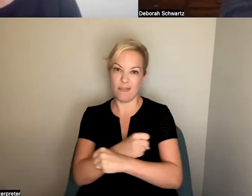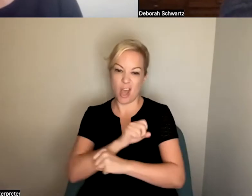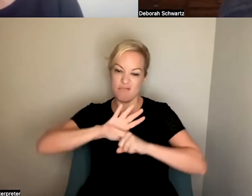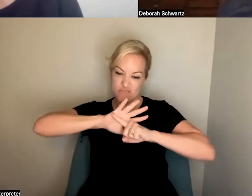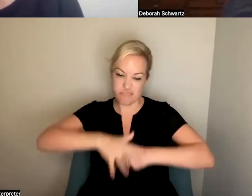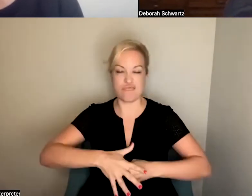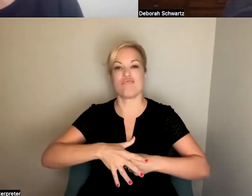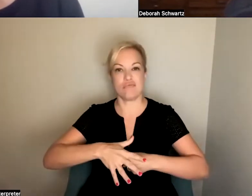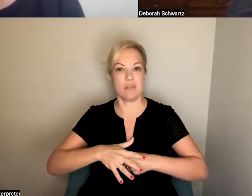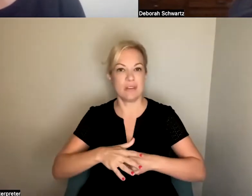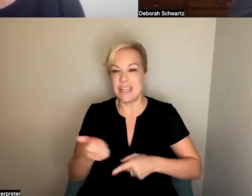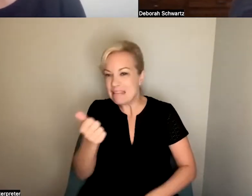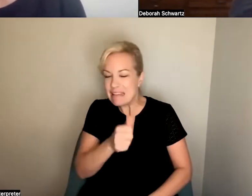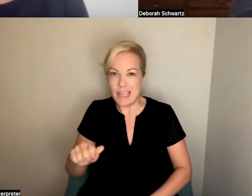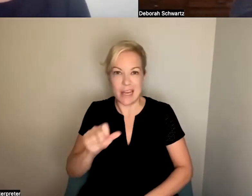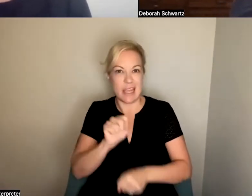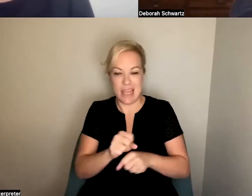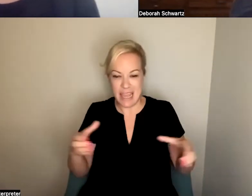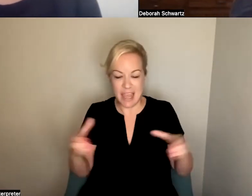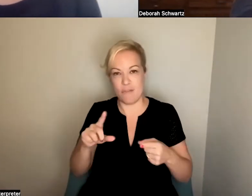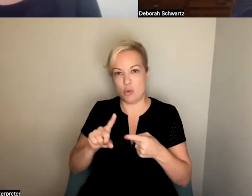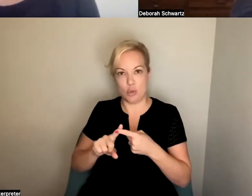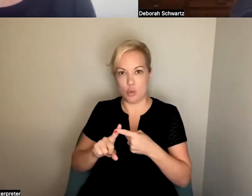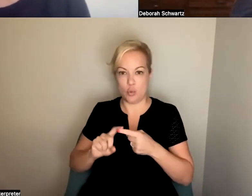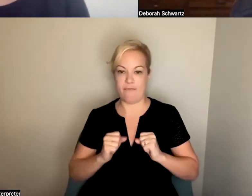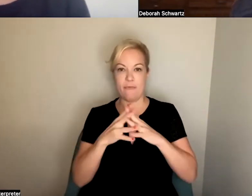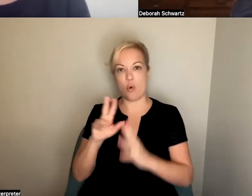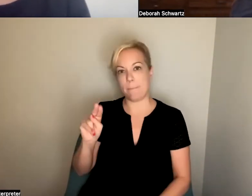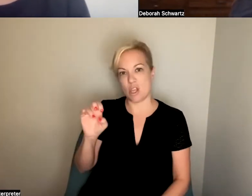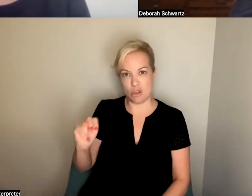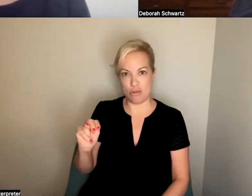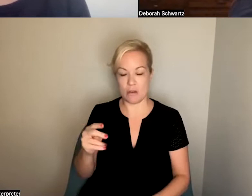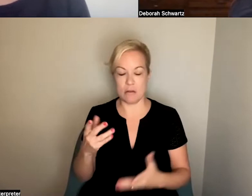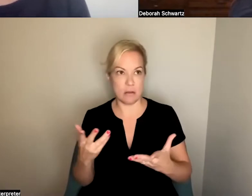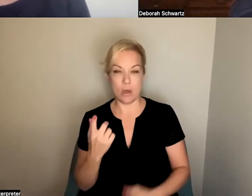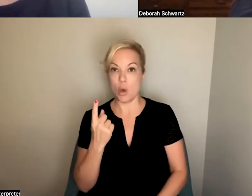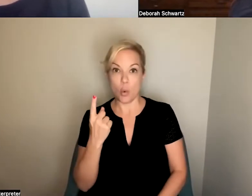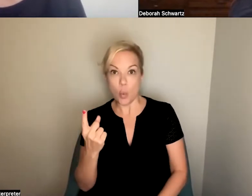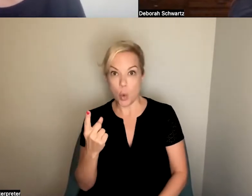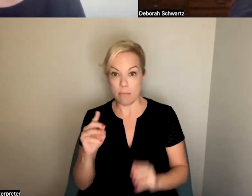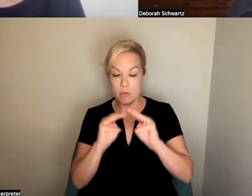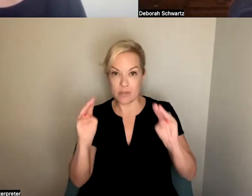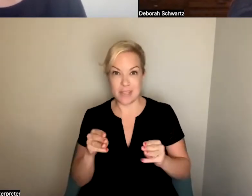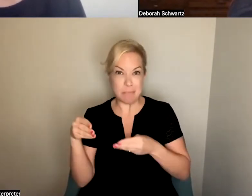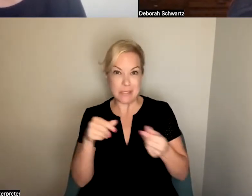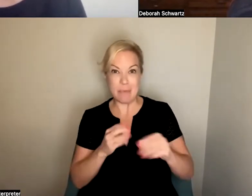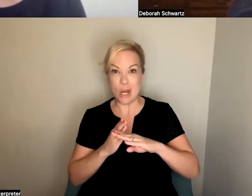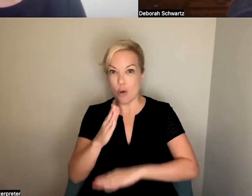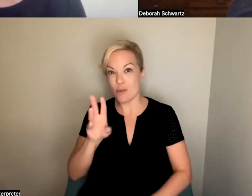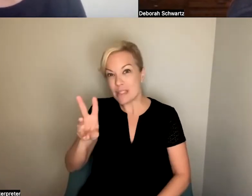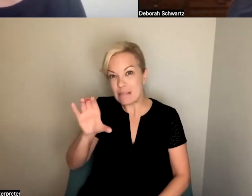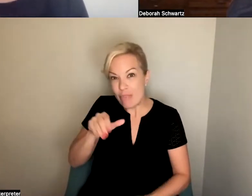Museum, you know, they spent six hundred thousand dollars on one law firm over one year, and that